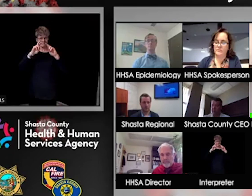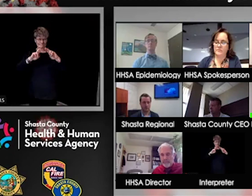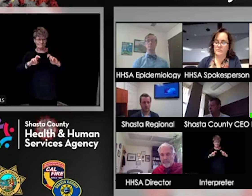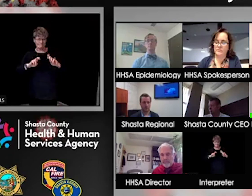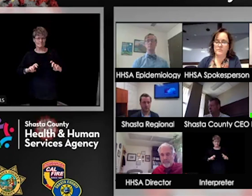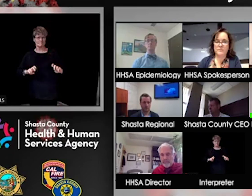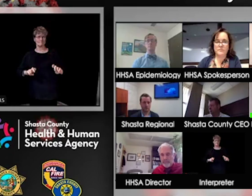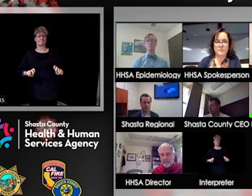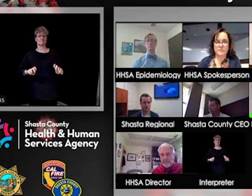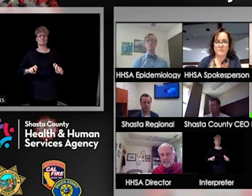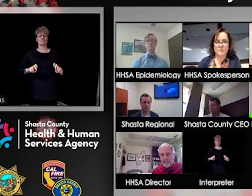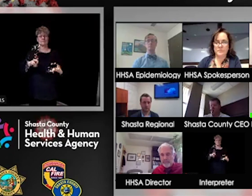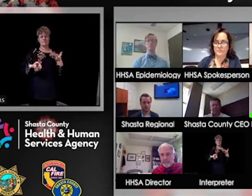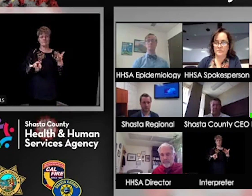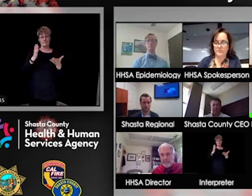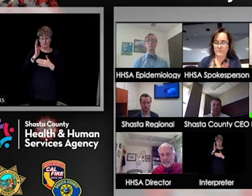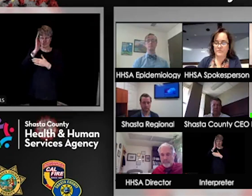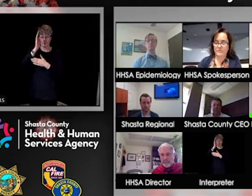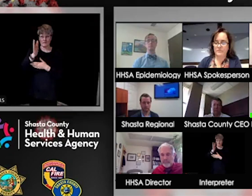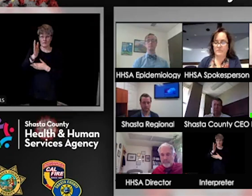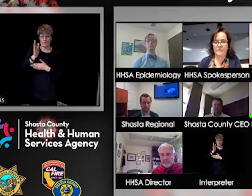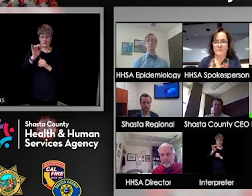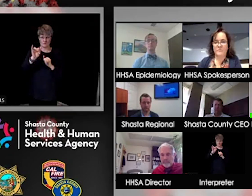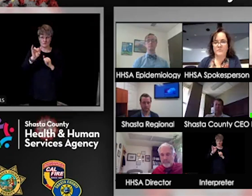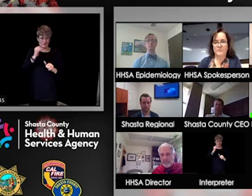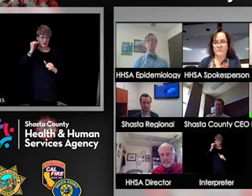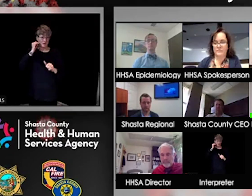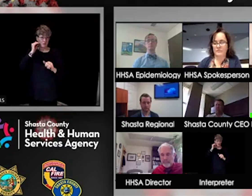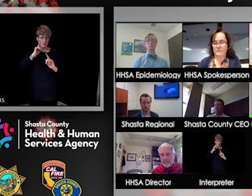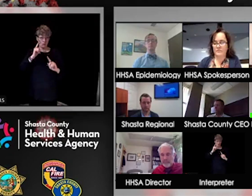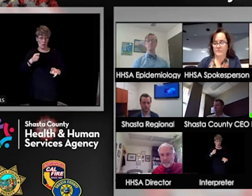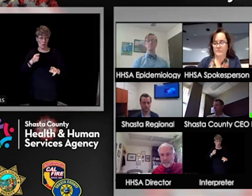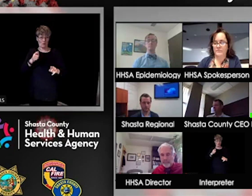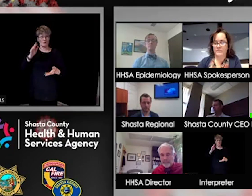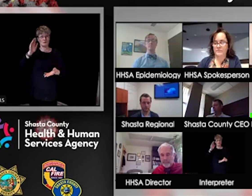the stay-at-home order we need to ensure certain protective measures are in place and we're